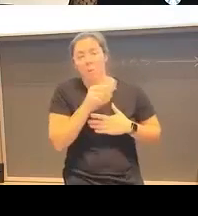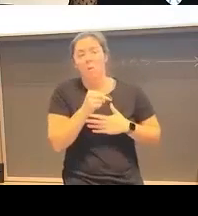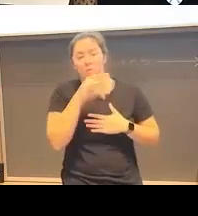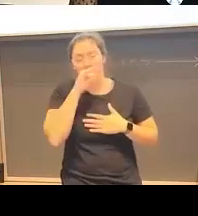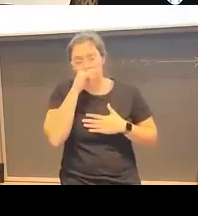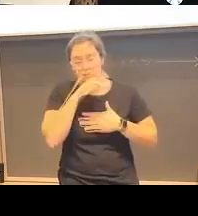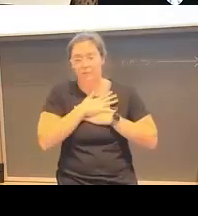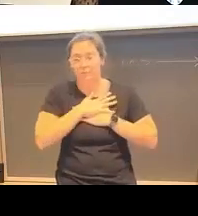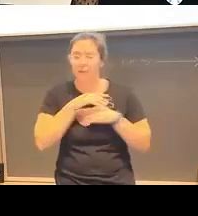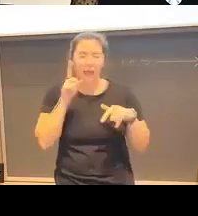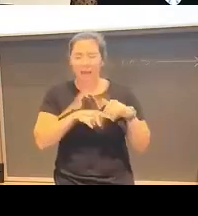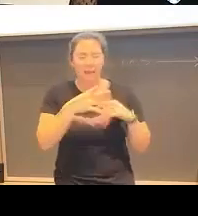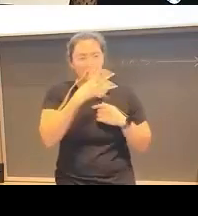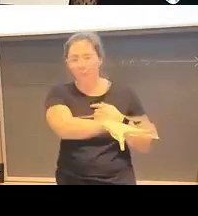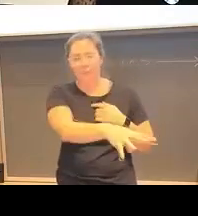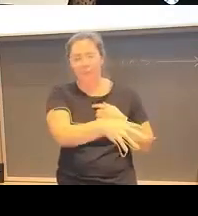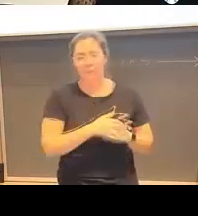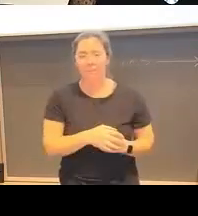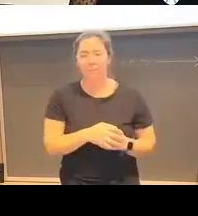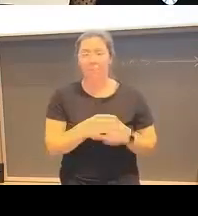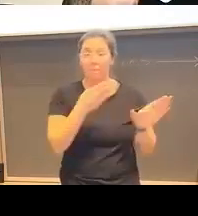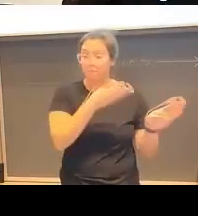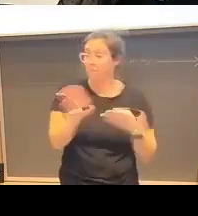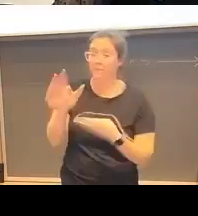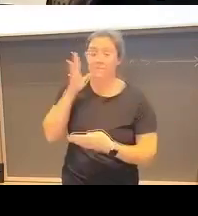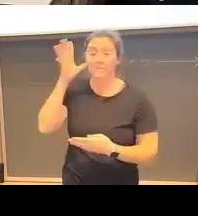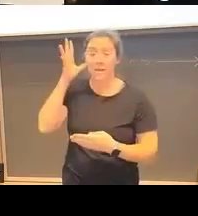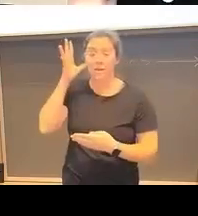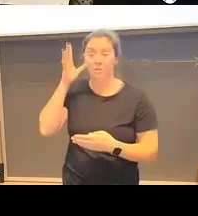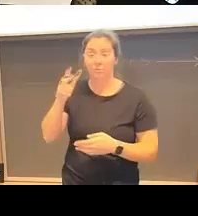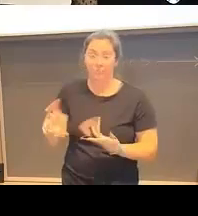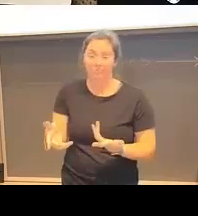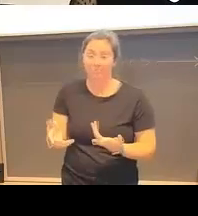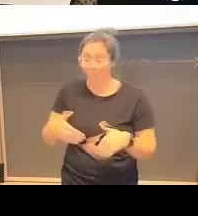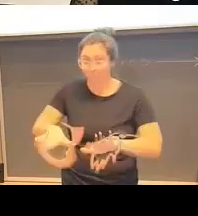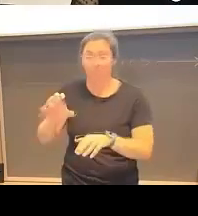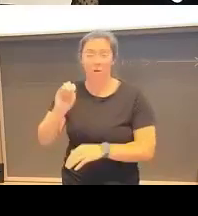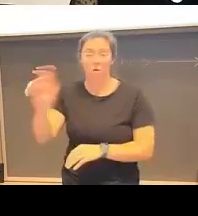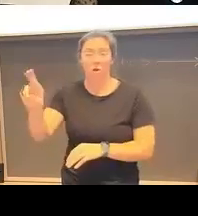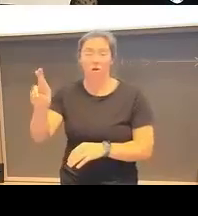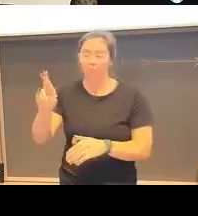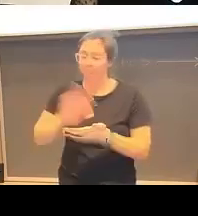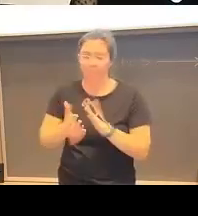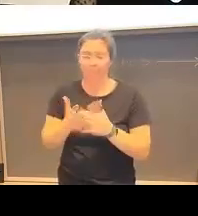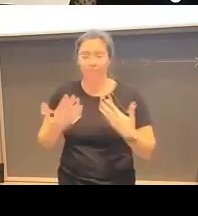them the kids focus on the parents get to the O call it a day this was a defense mechanism that